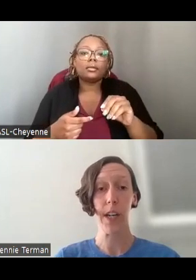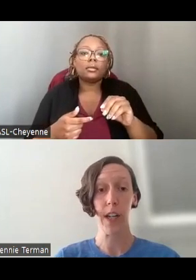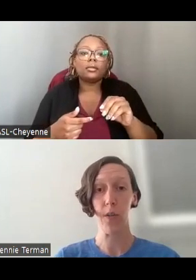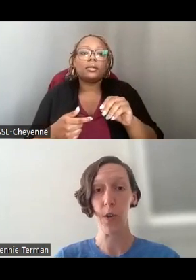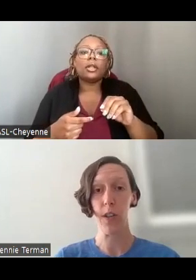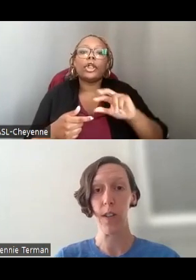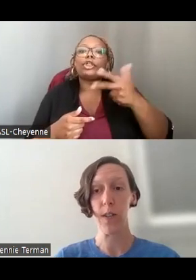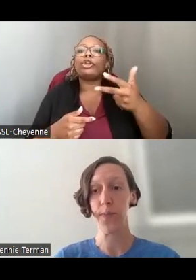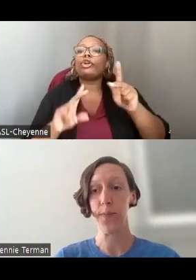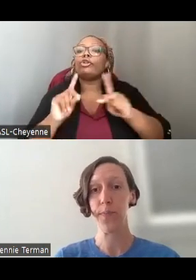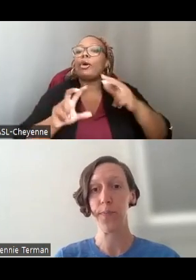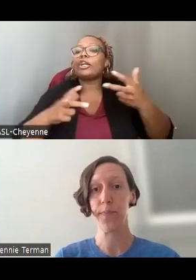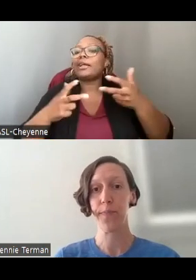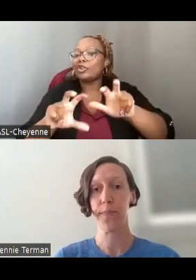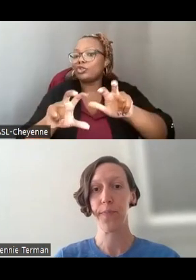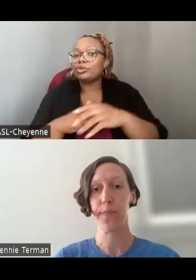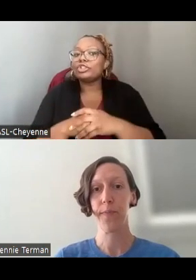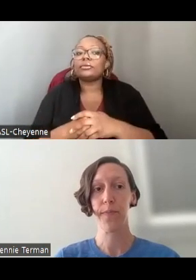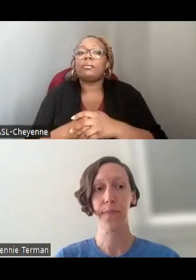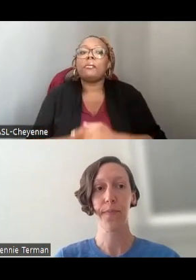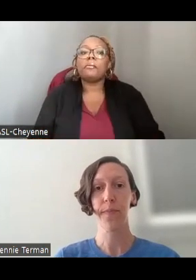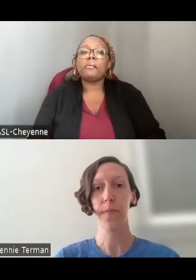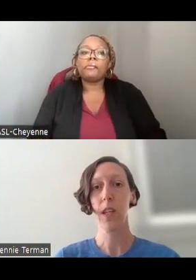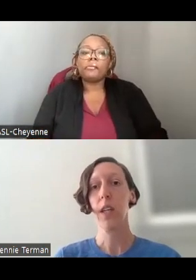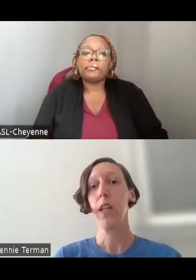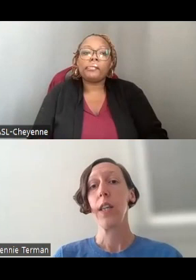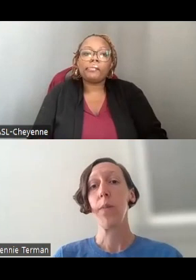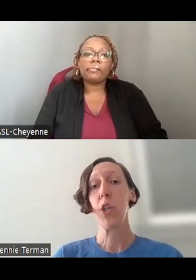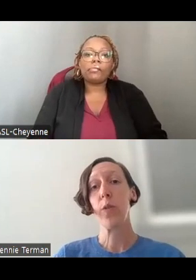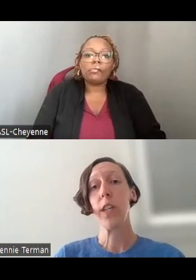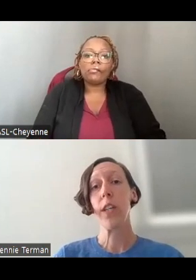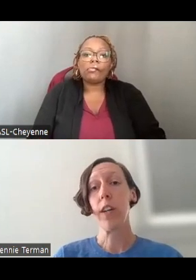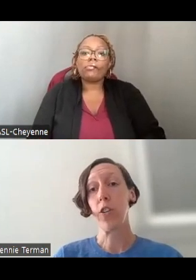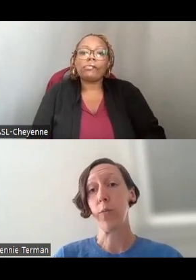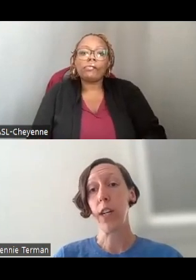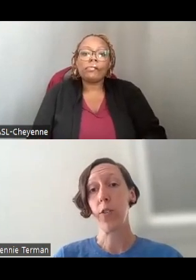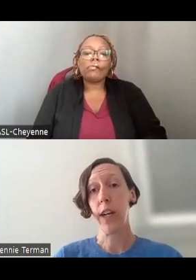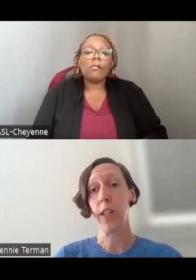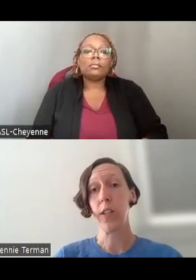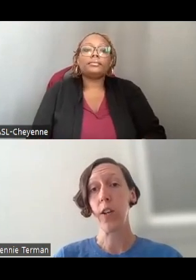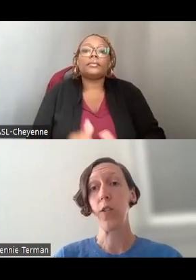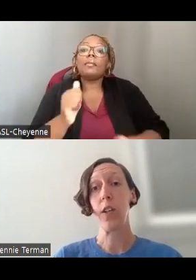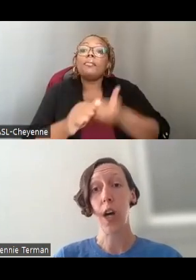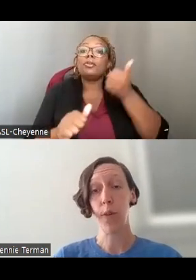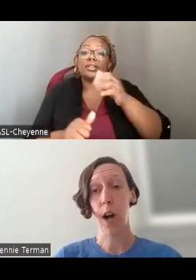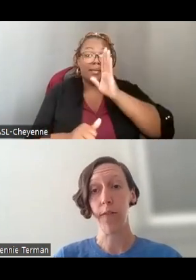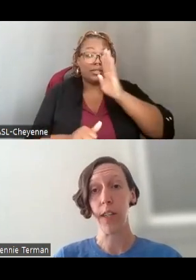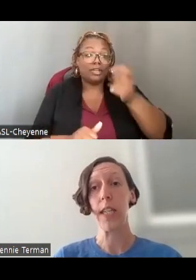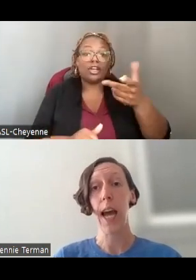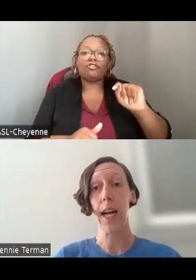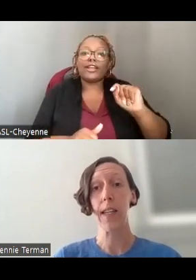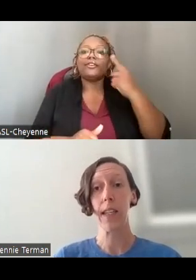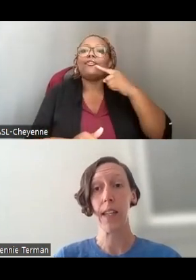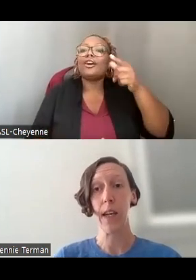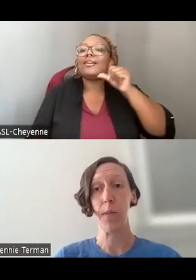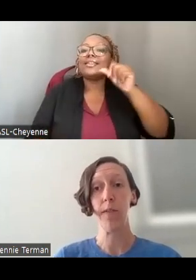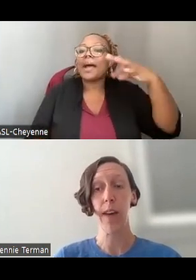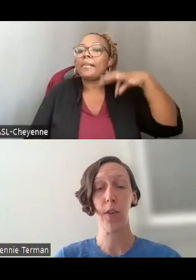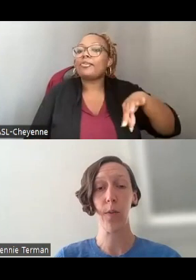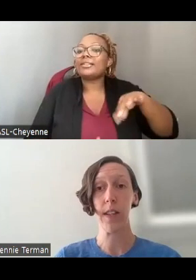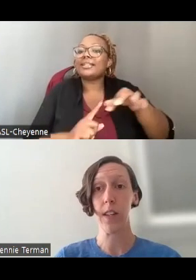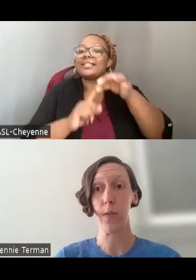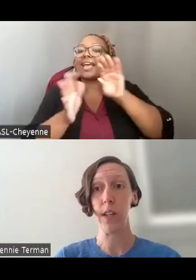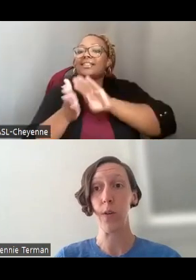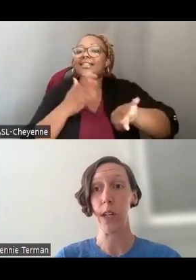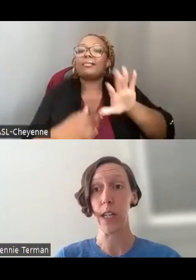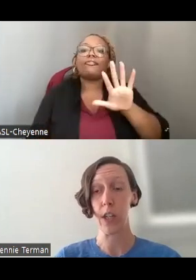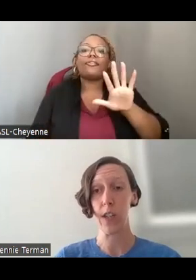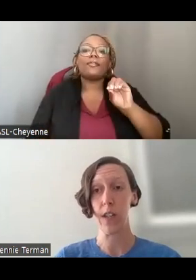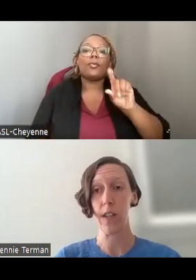THE MAJORITY OF OUR DIRECT GRANTS GO TO NON-PROFIT TAX EXEMPT 501C3 ORGANIZATIONS.